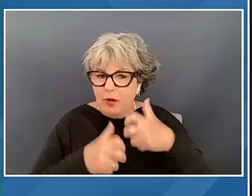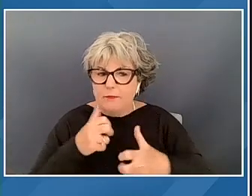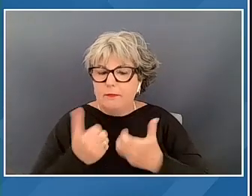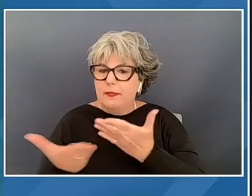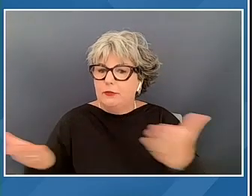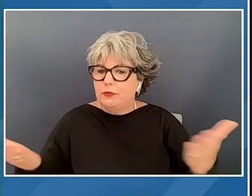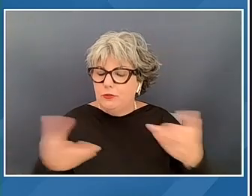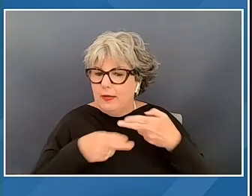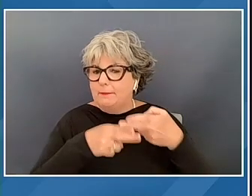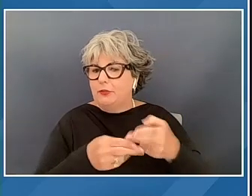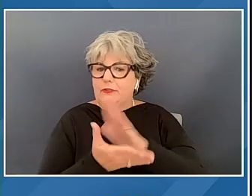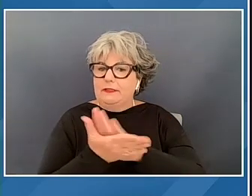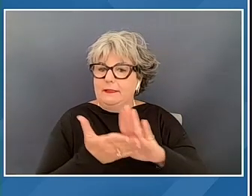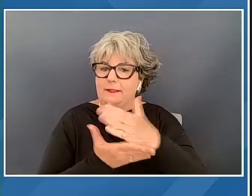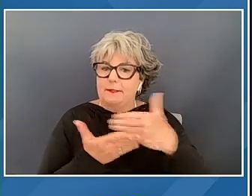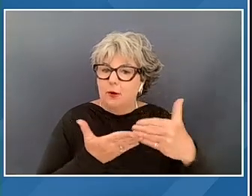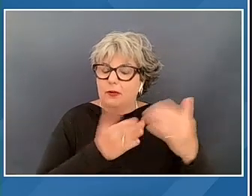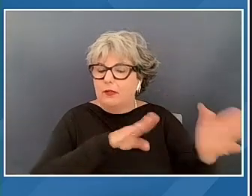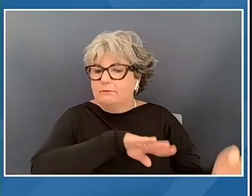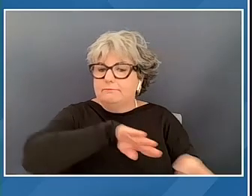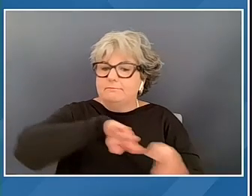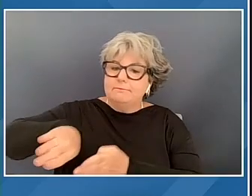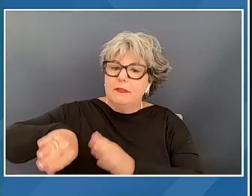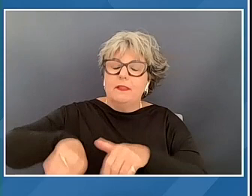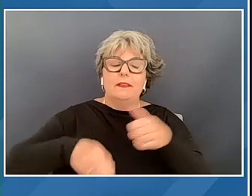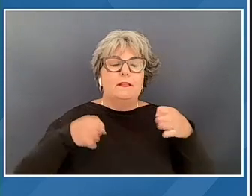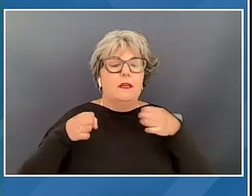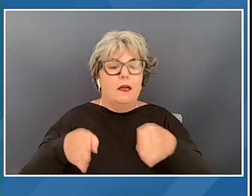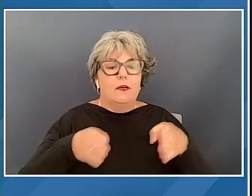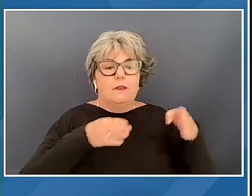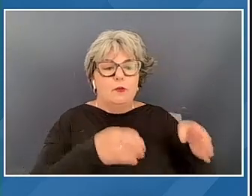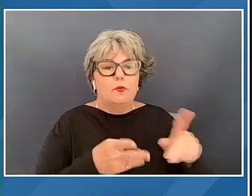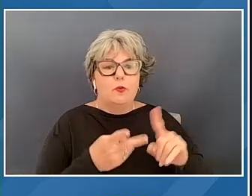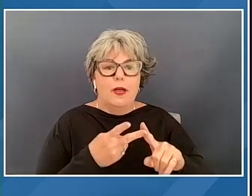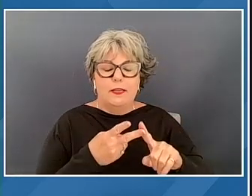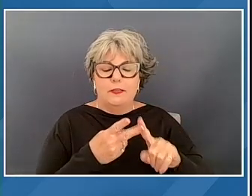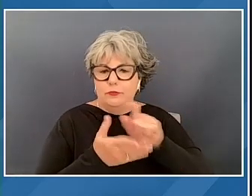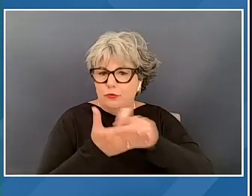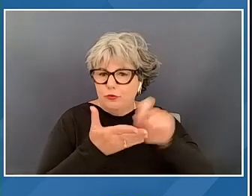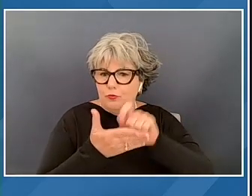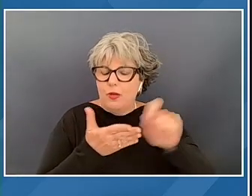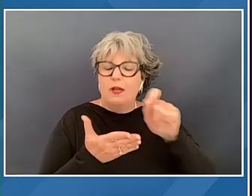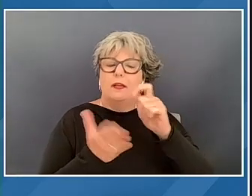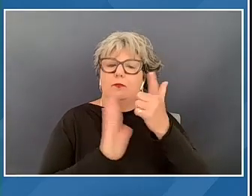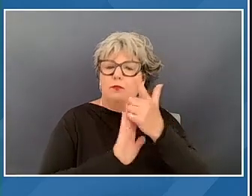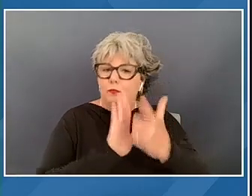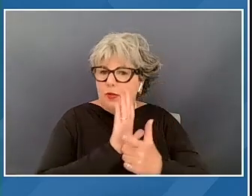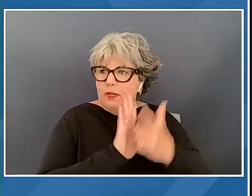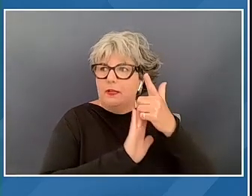And then we're looking at other ways to craft regulations that would additionally